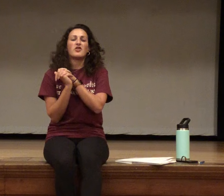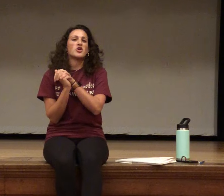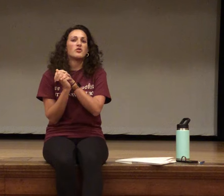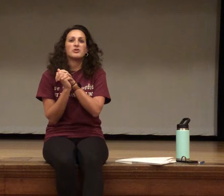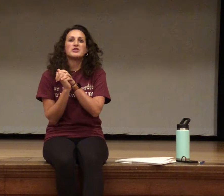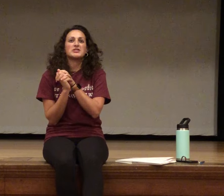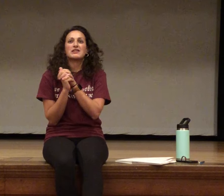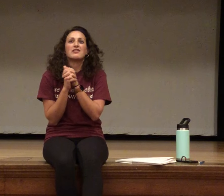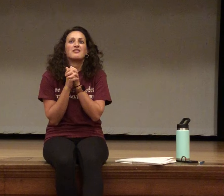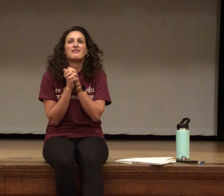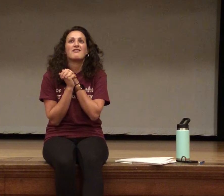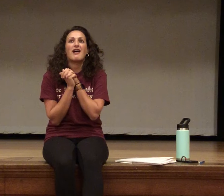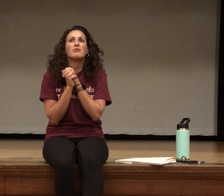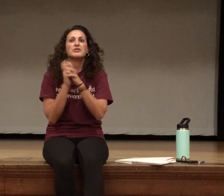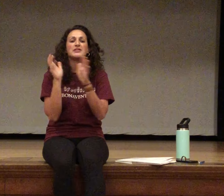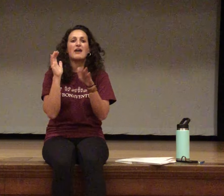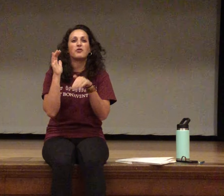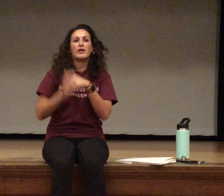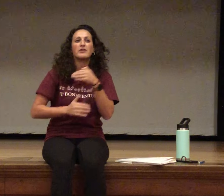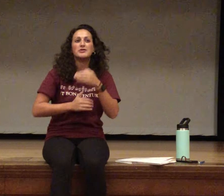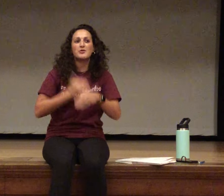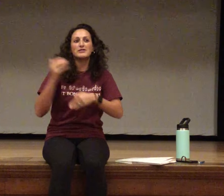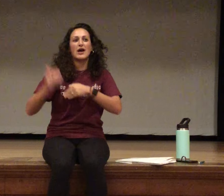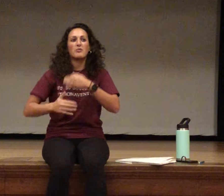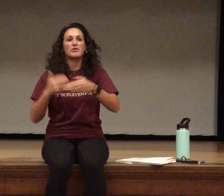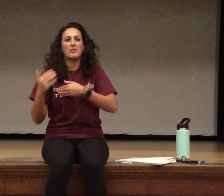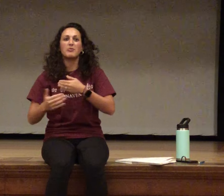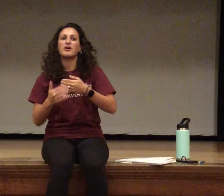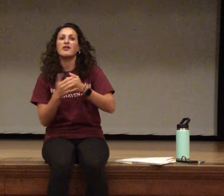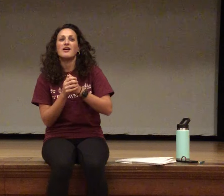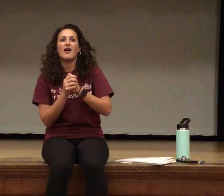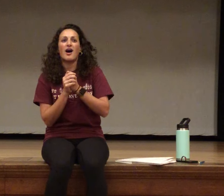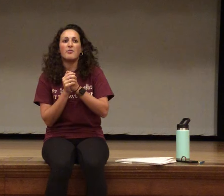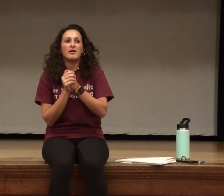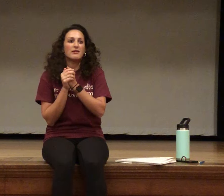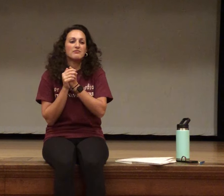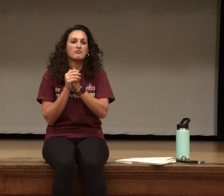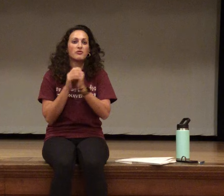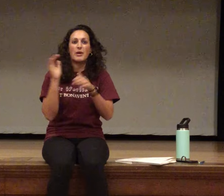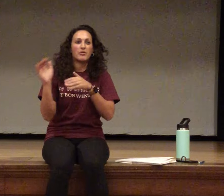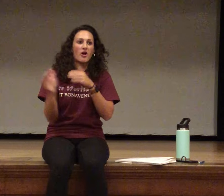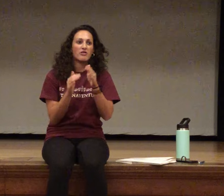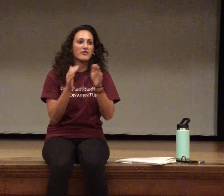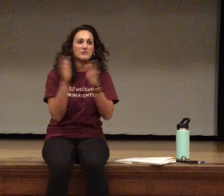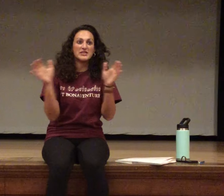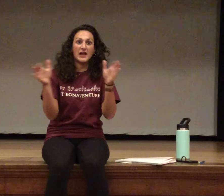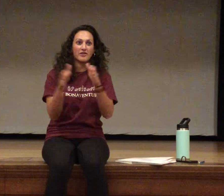you almost just I must have a rhythm to it to help me remember uh remember all of them together